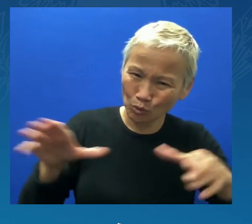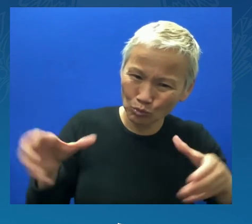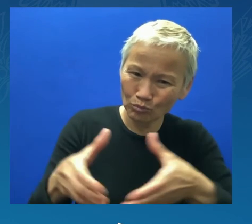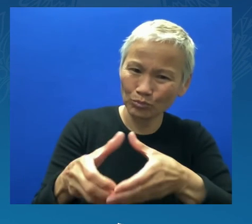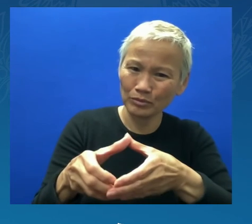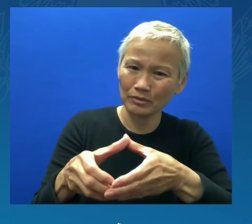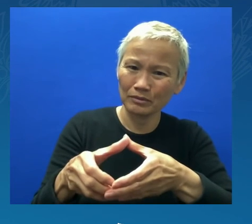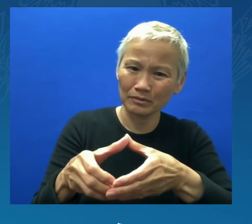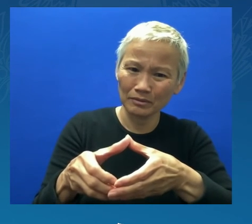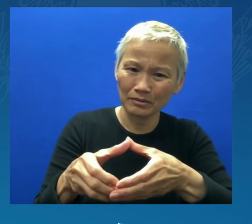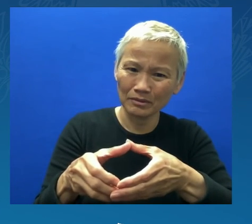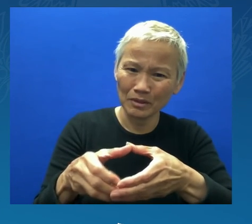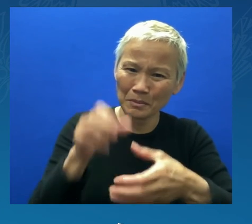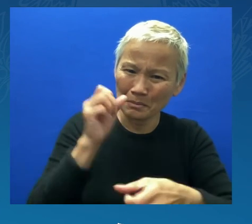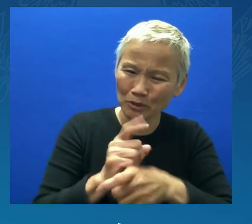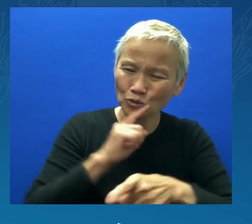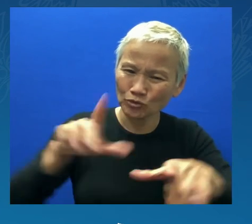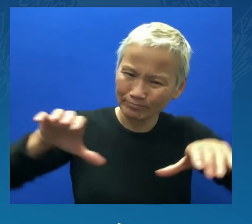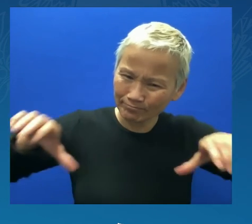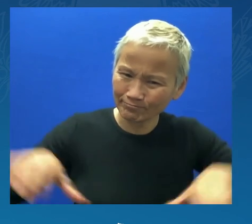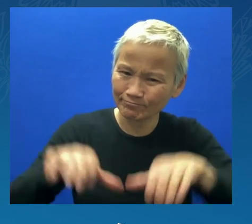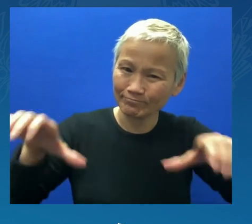The Vice President: That's right. That's right.